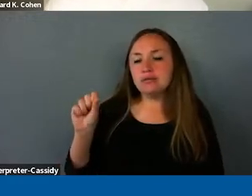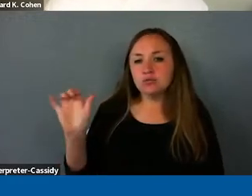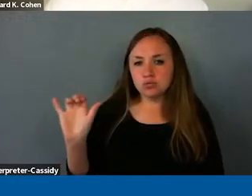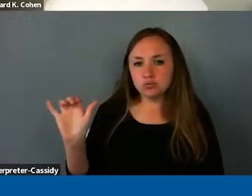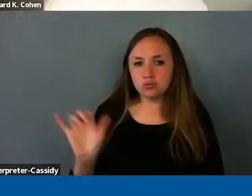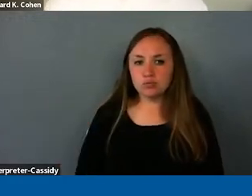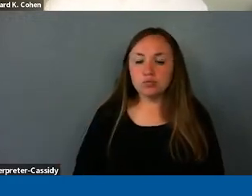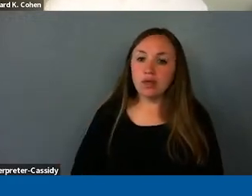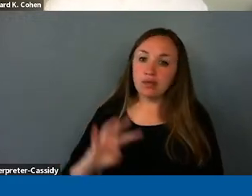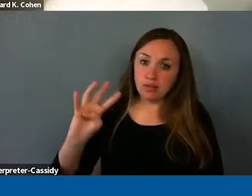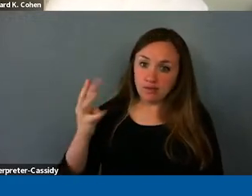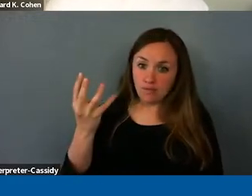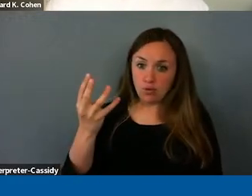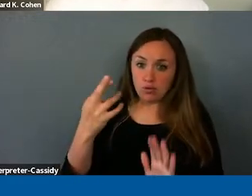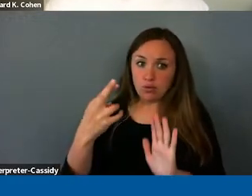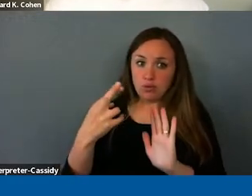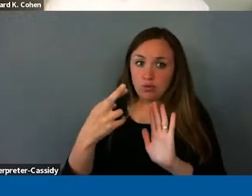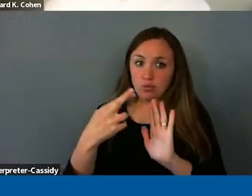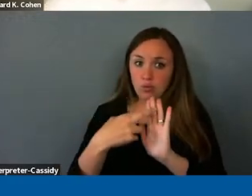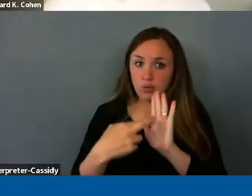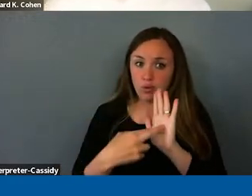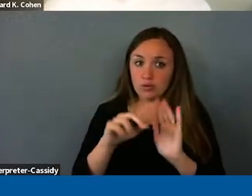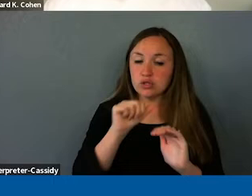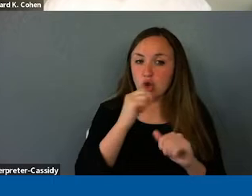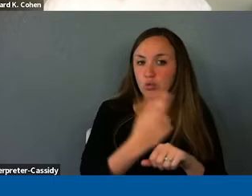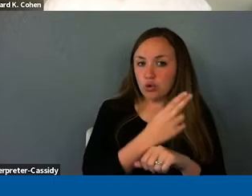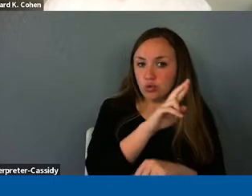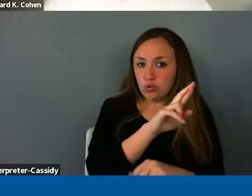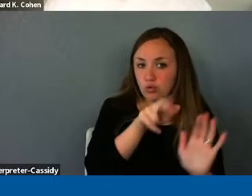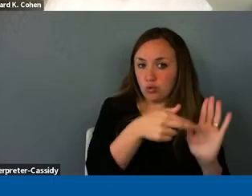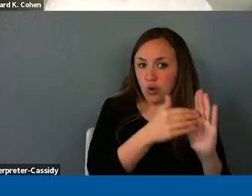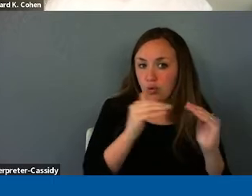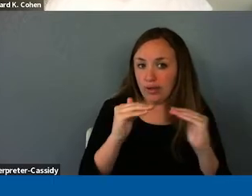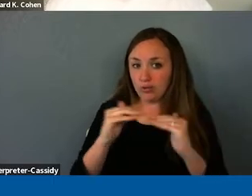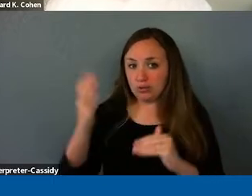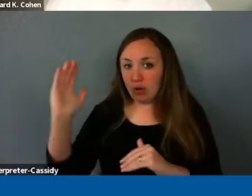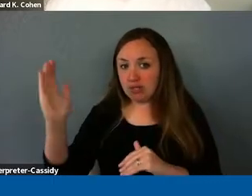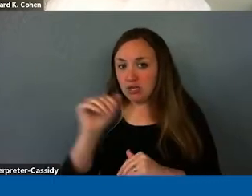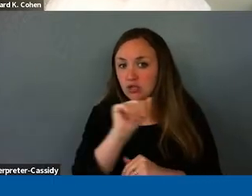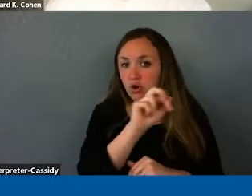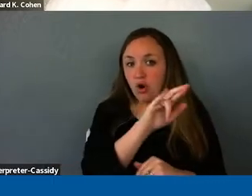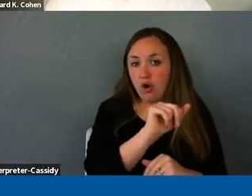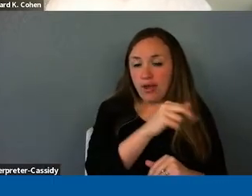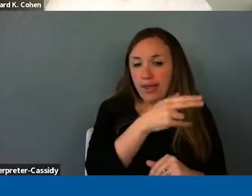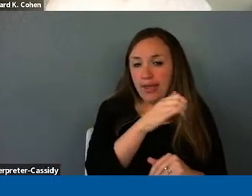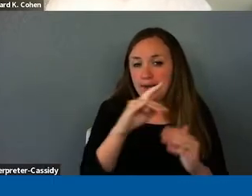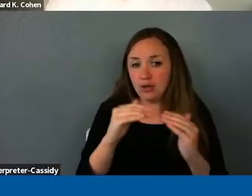The fourth rule of ARIA is, don't use role equals presentation or aria-hidden true on visible focus elements.